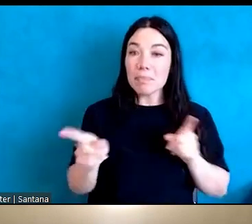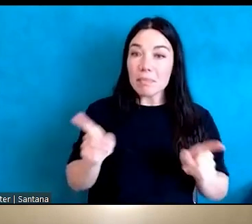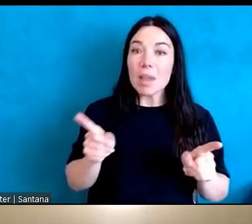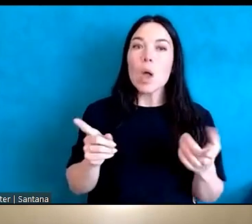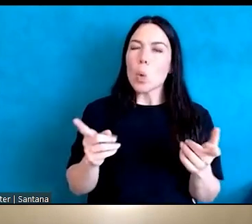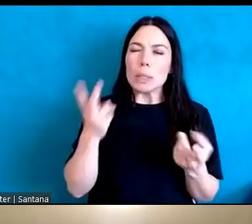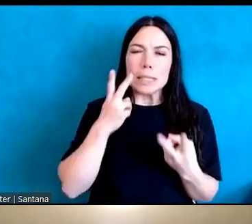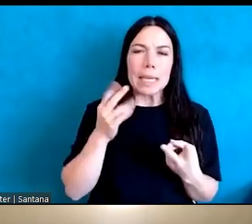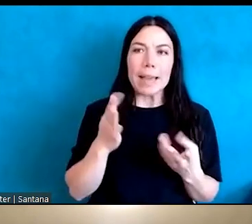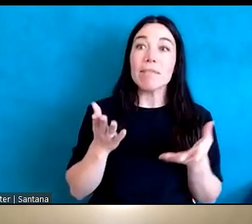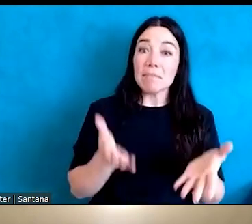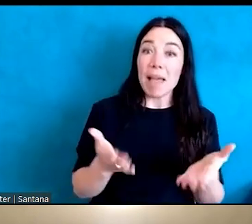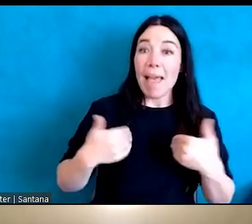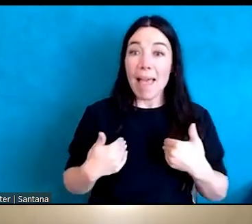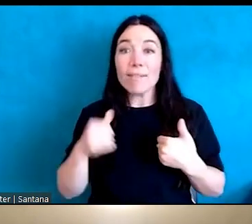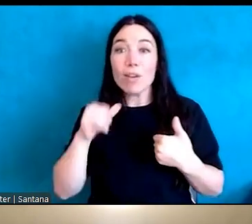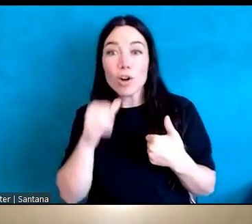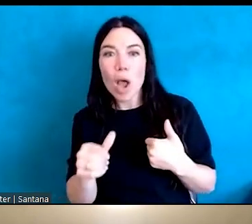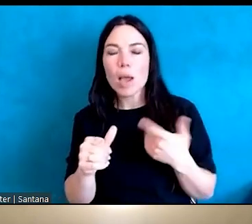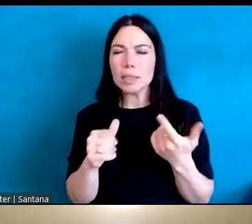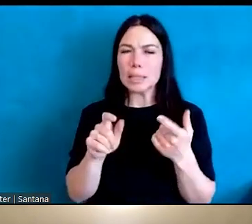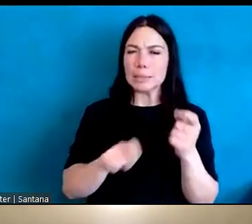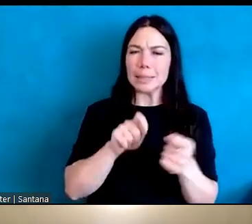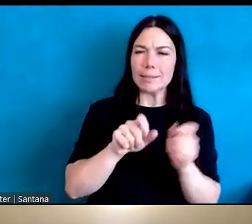and thus whether the dyads must negotiate how to create that content.